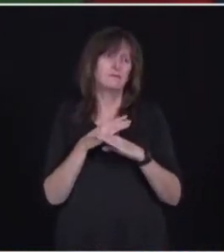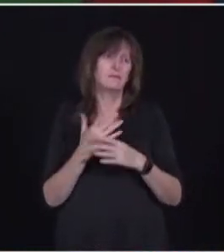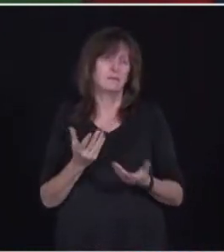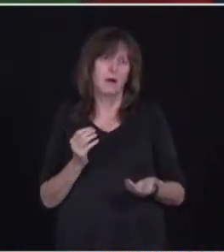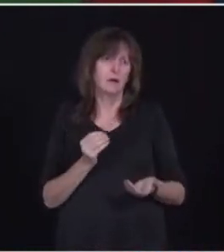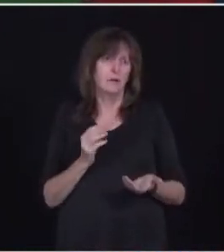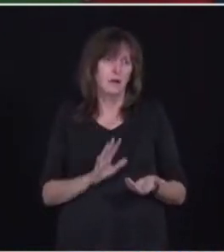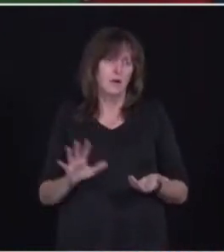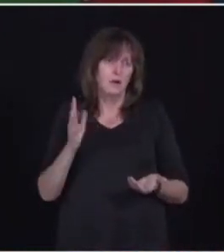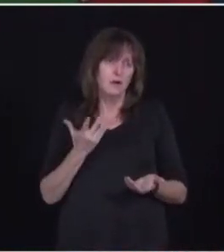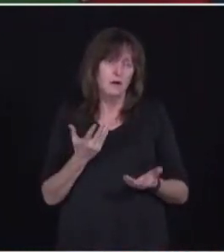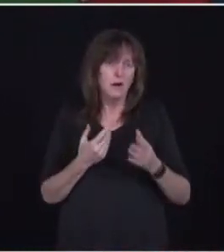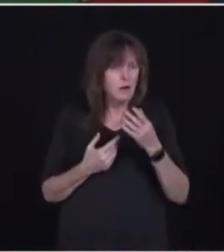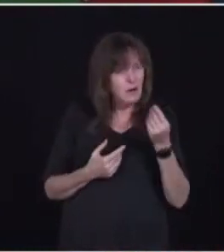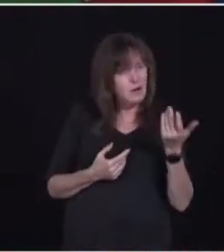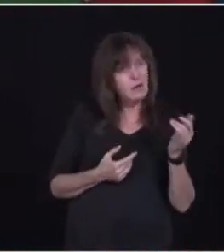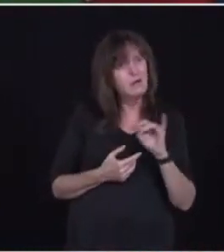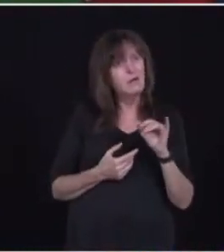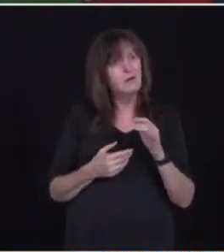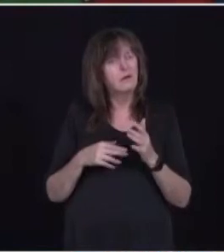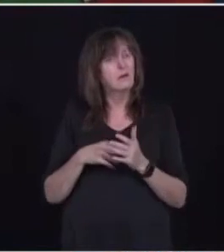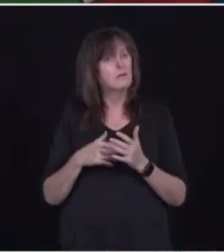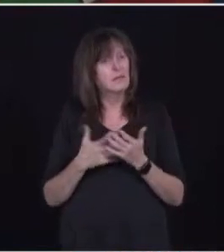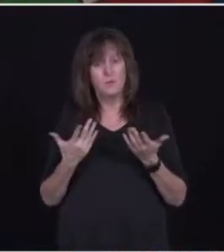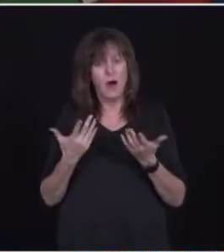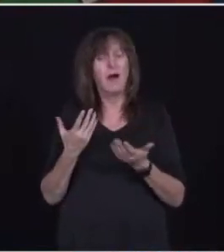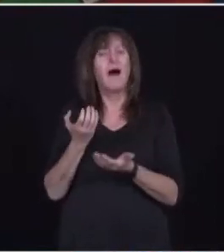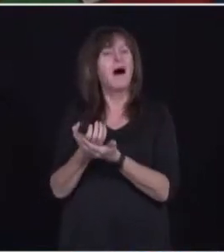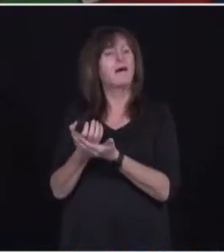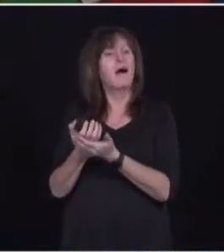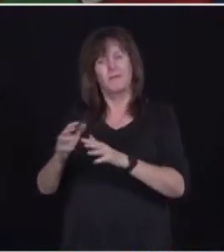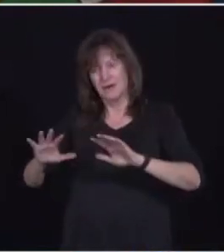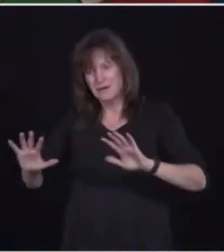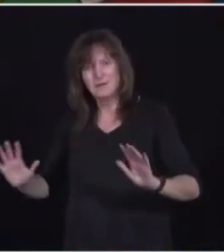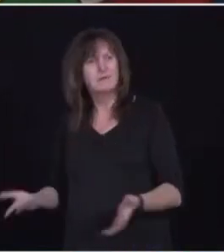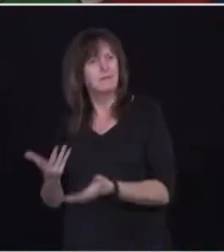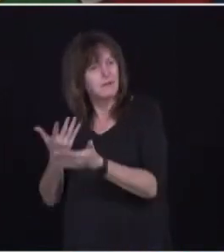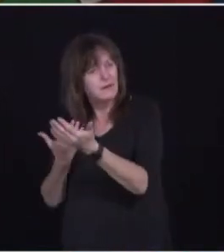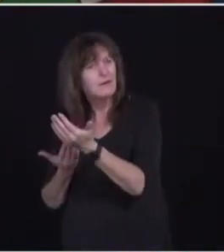vaccination shot, it is going to protect all of us, but it's also going to get the economy moving